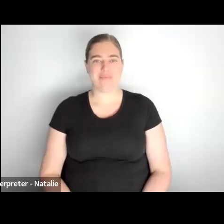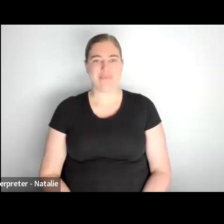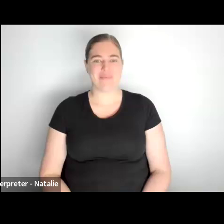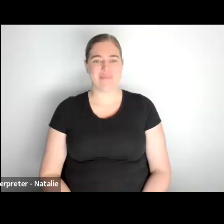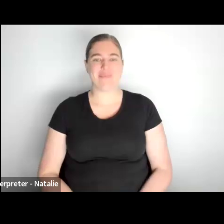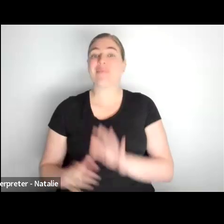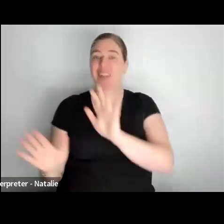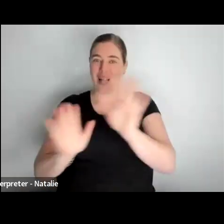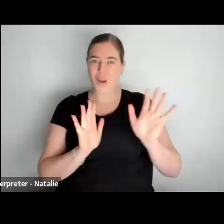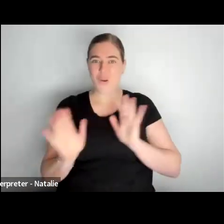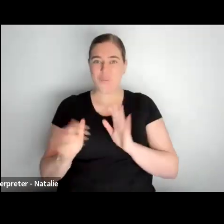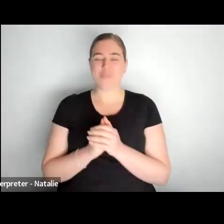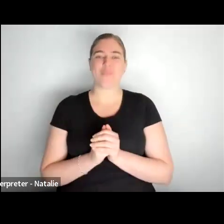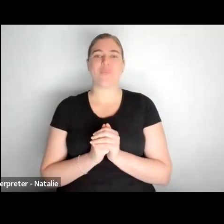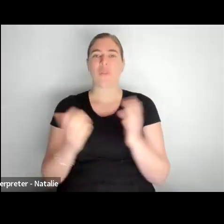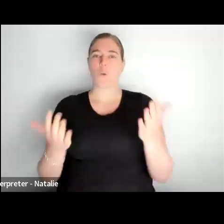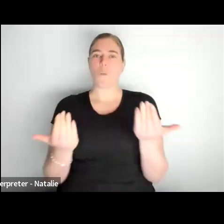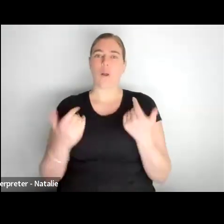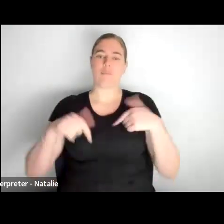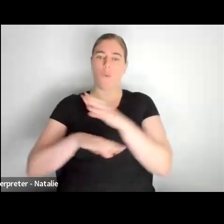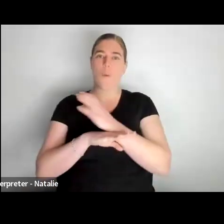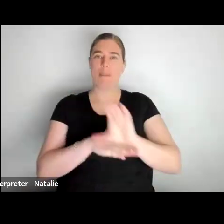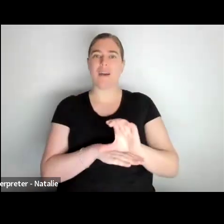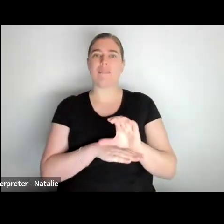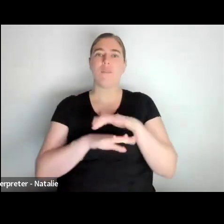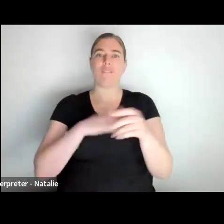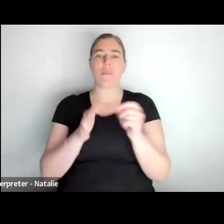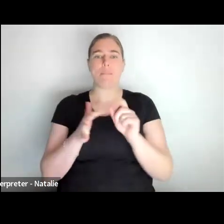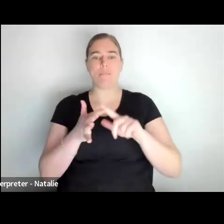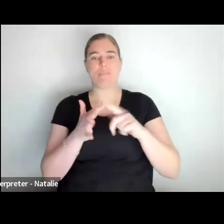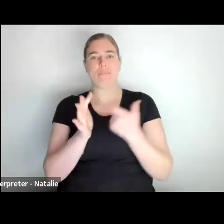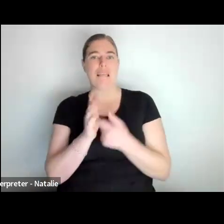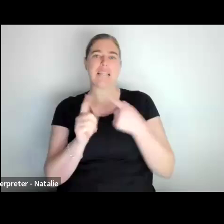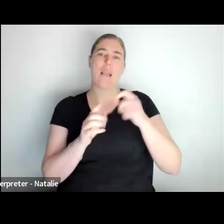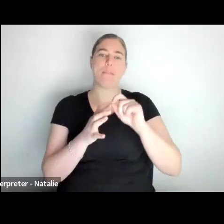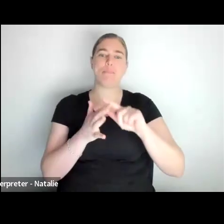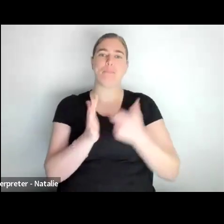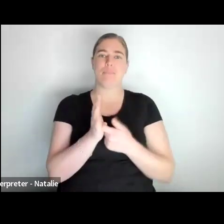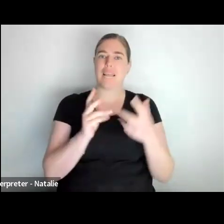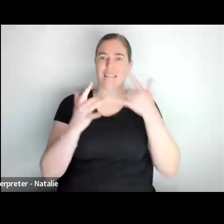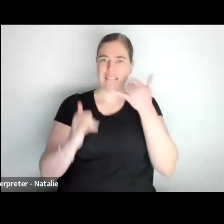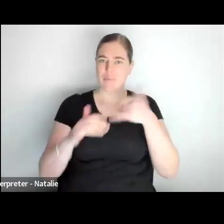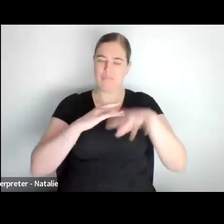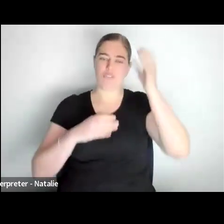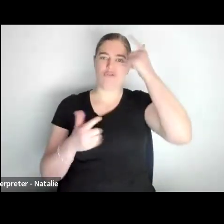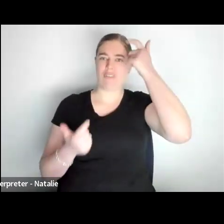Hello and welcome to this webinar on peer assessment at Creative Australia. My name is